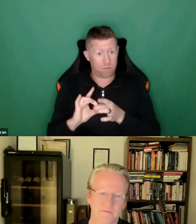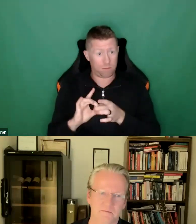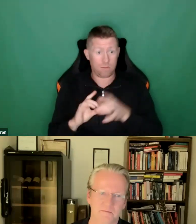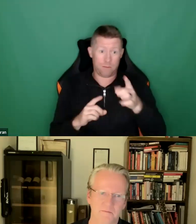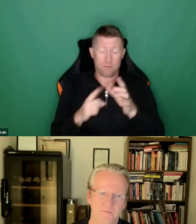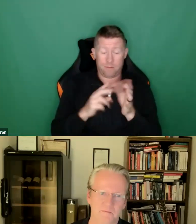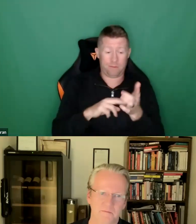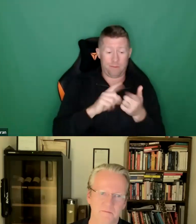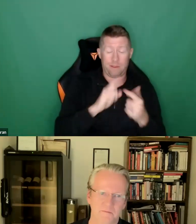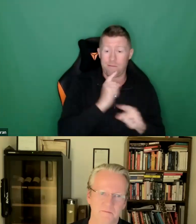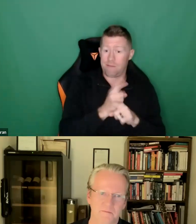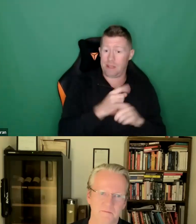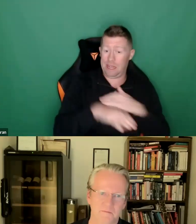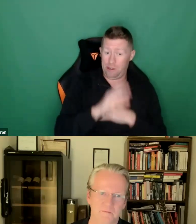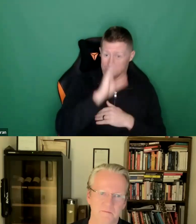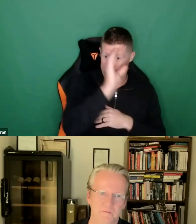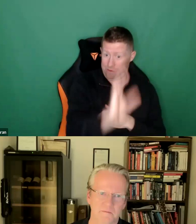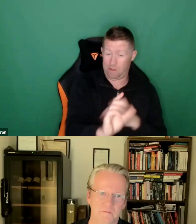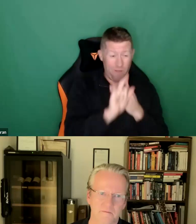Being able to eat nutritious Lee.